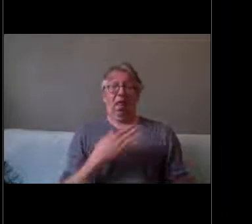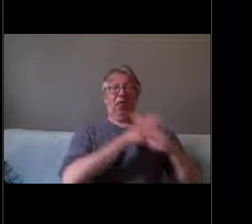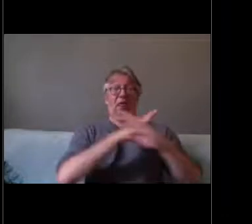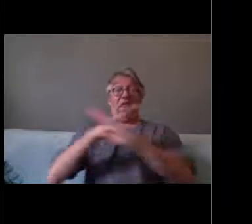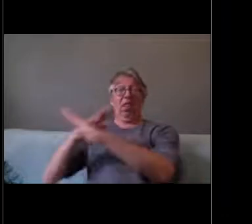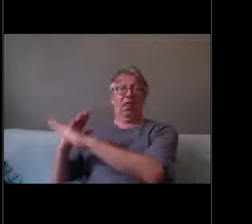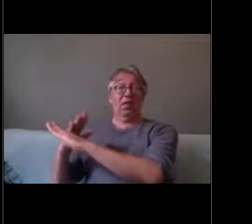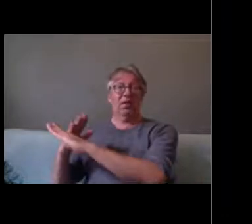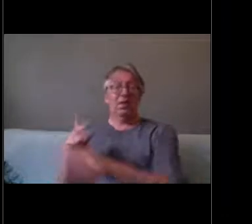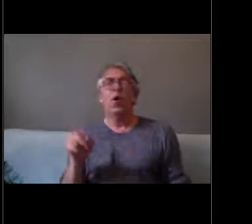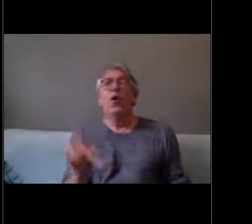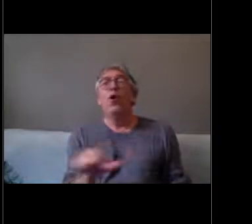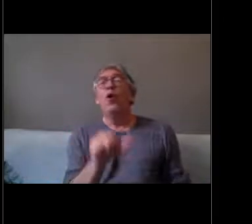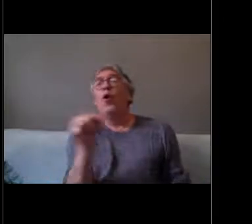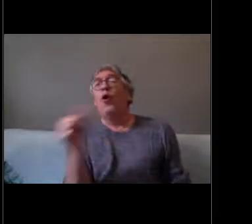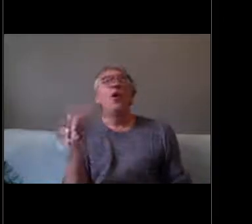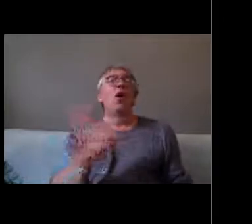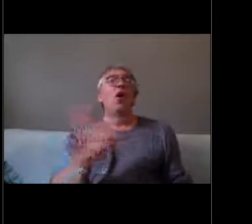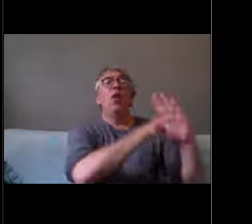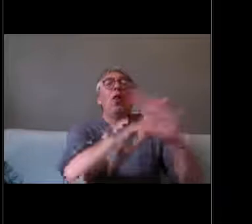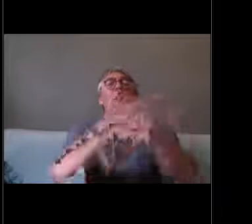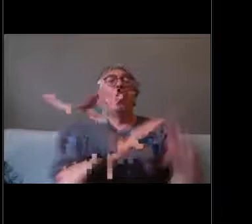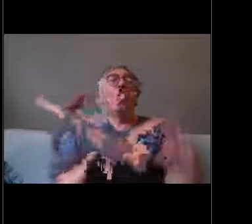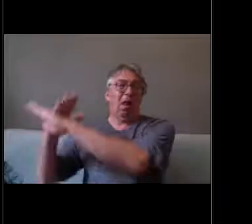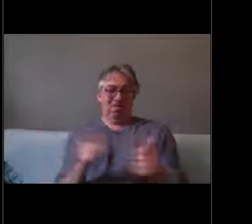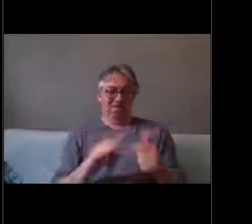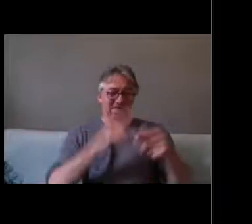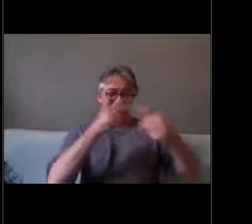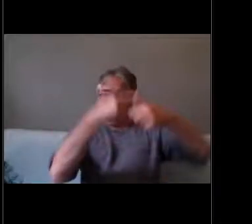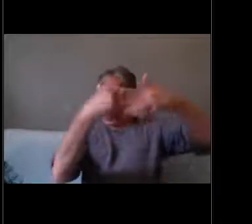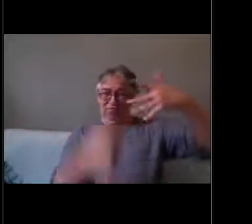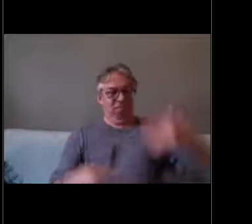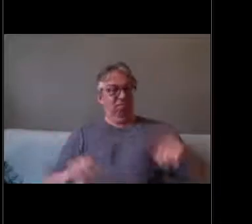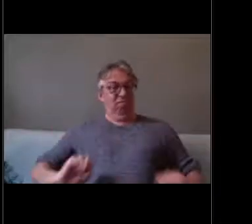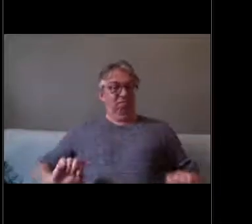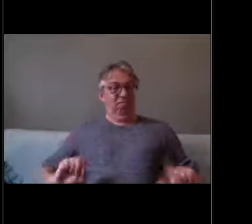physical barriers, access to information and communication and economic barriers.